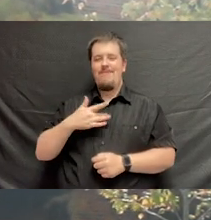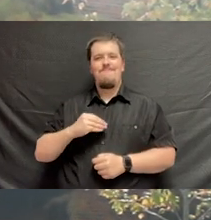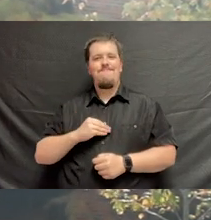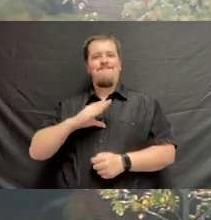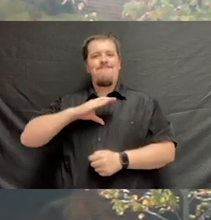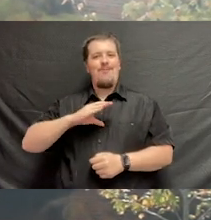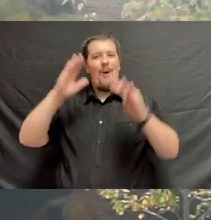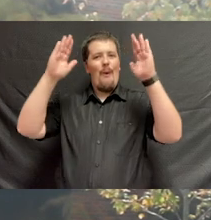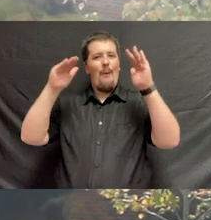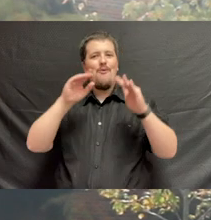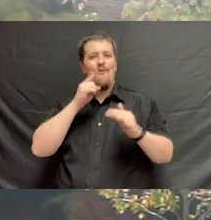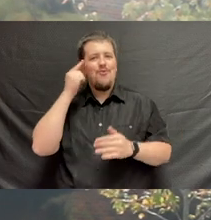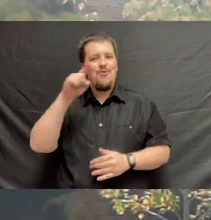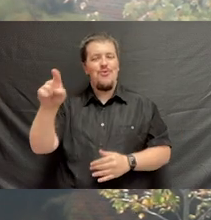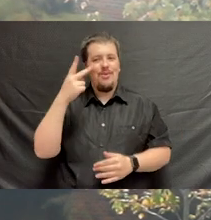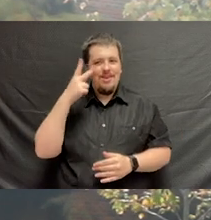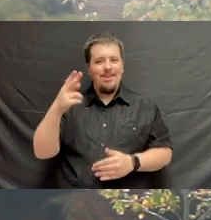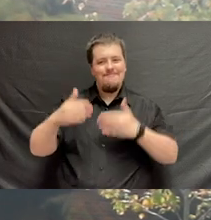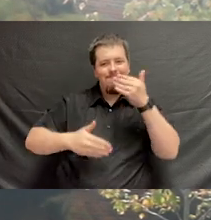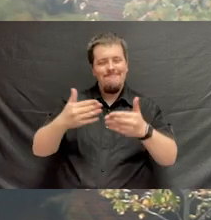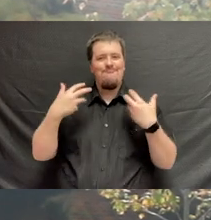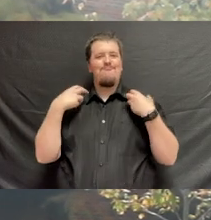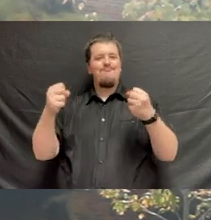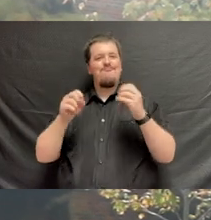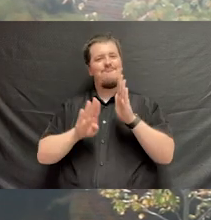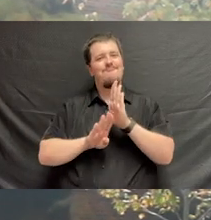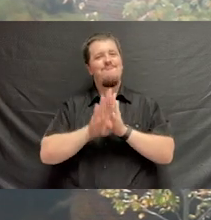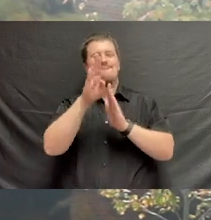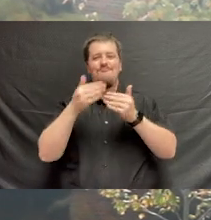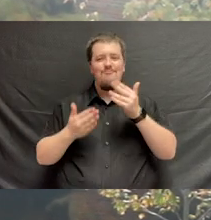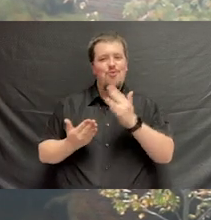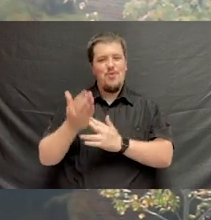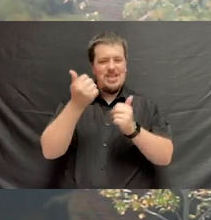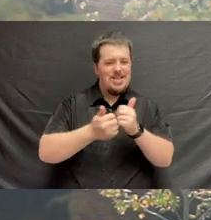Our faculty encouraged you as you cultivated resilience and through each exam,